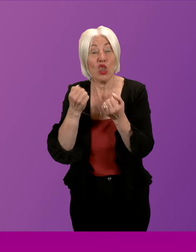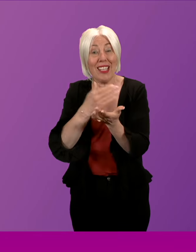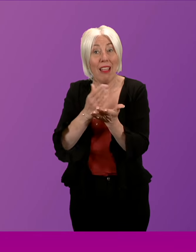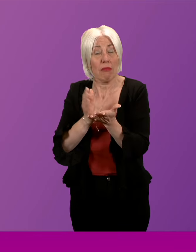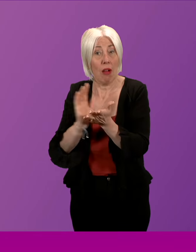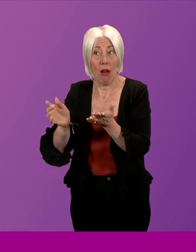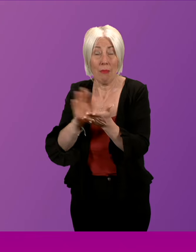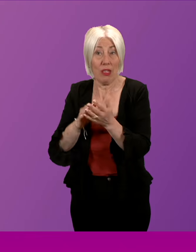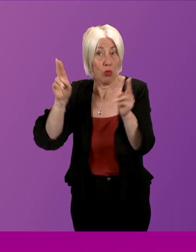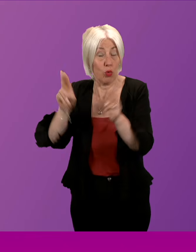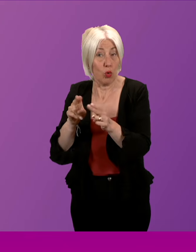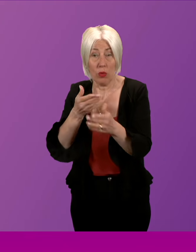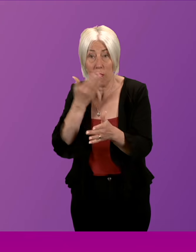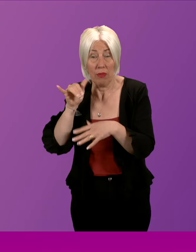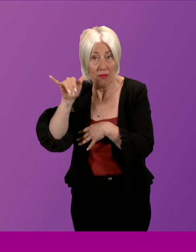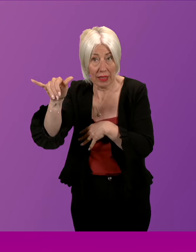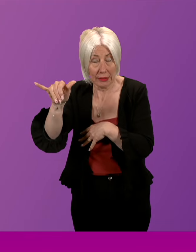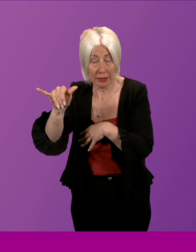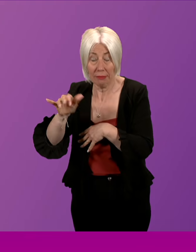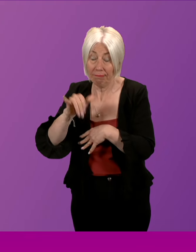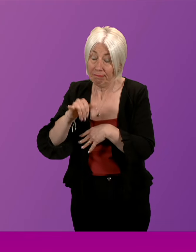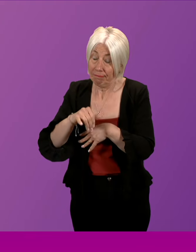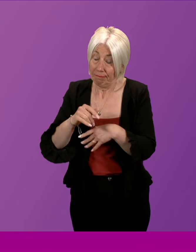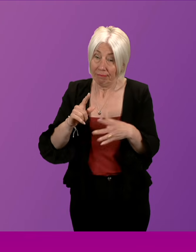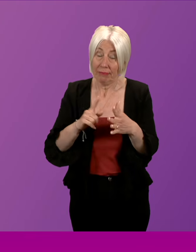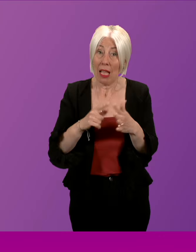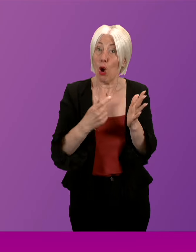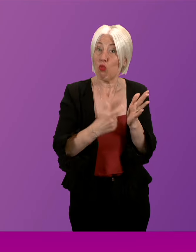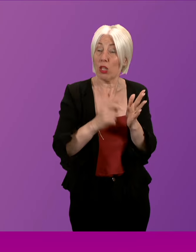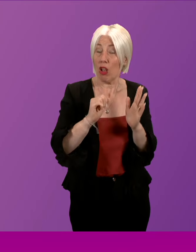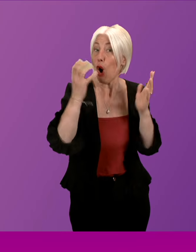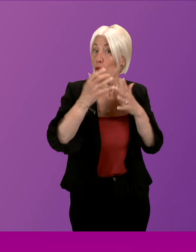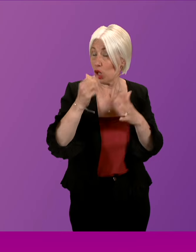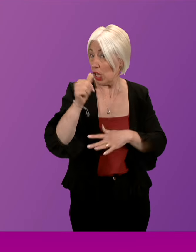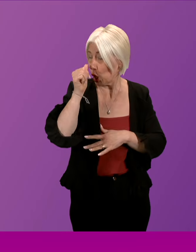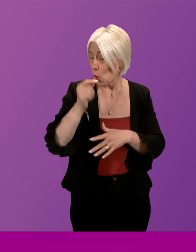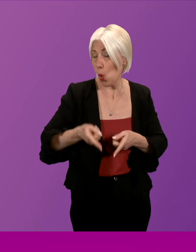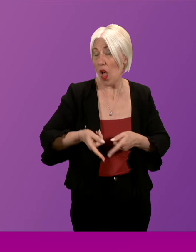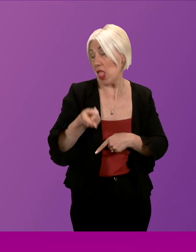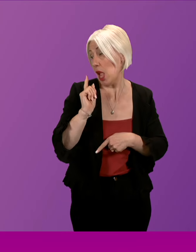I understand Emma Roddick’s concerns. The issue was raised with me last week, and I indicated then